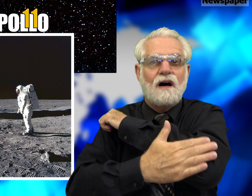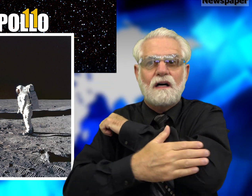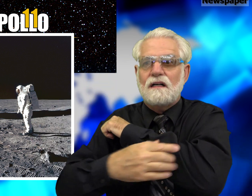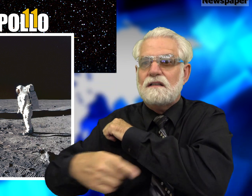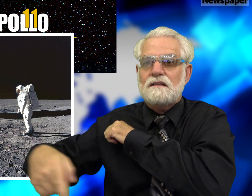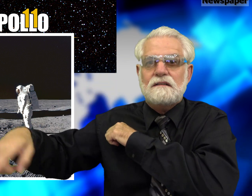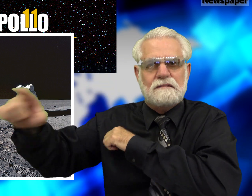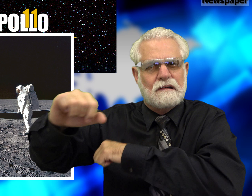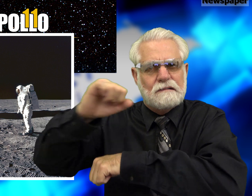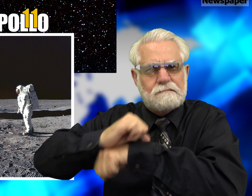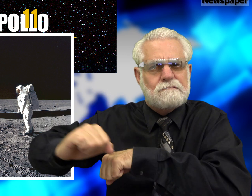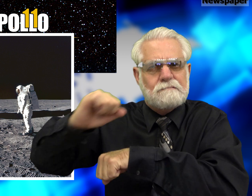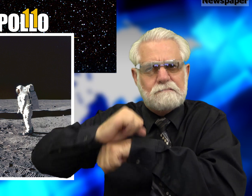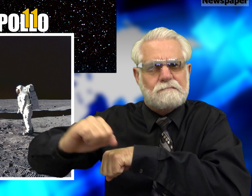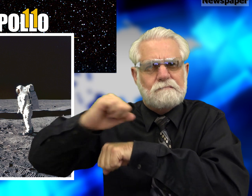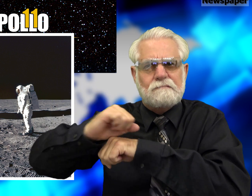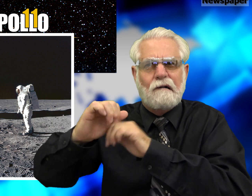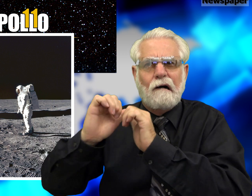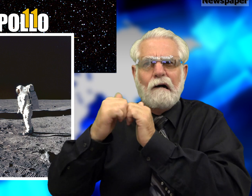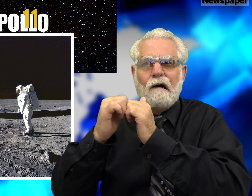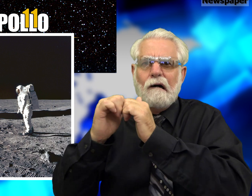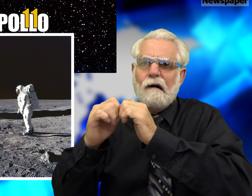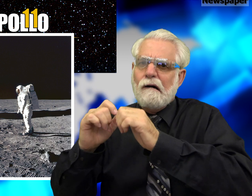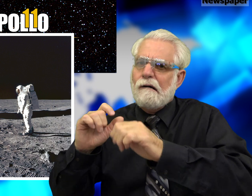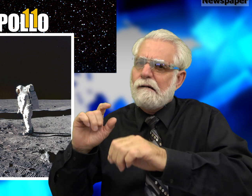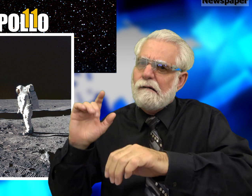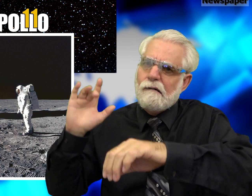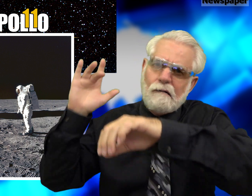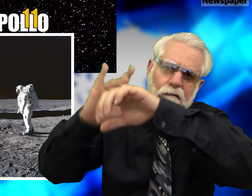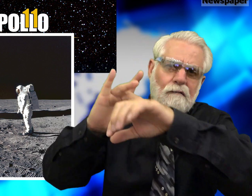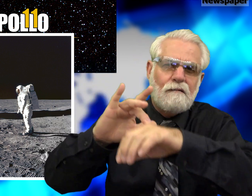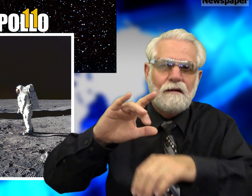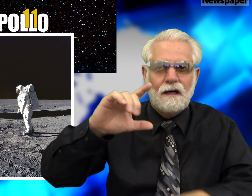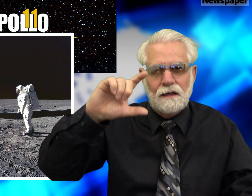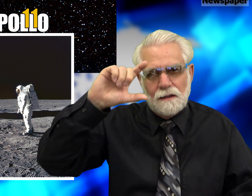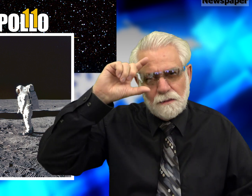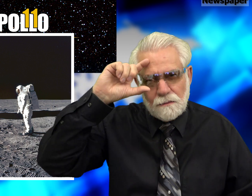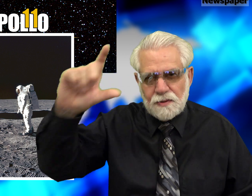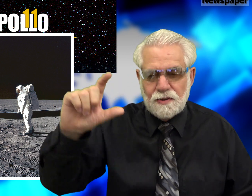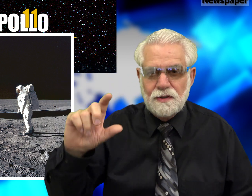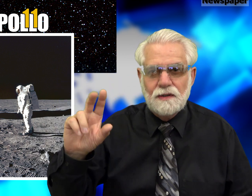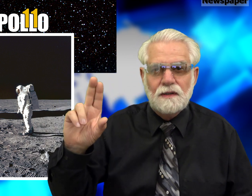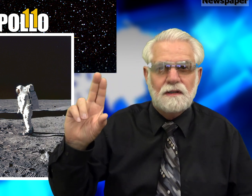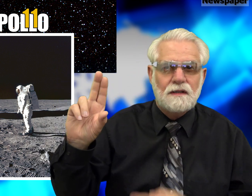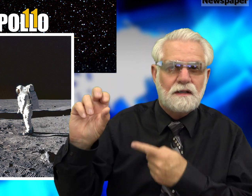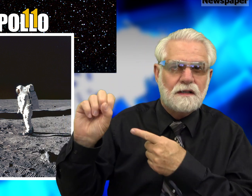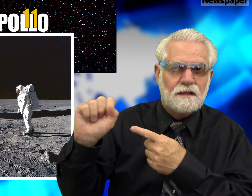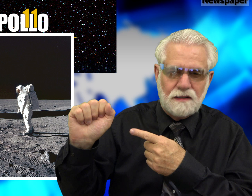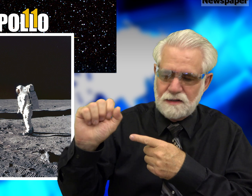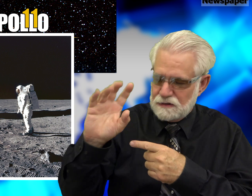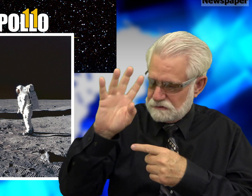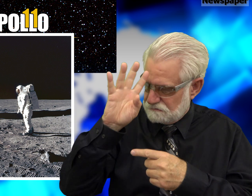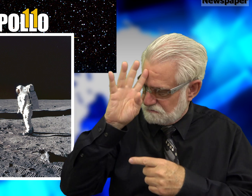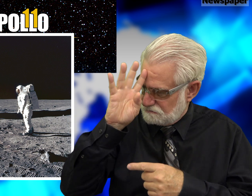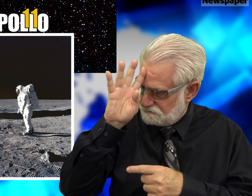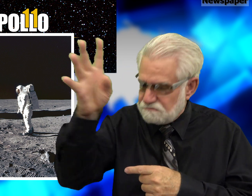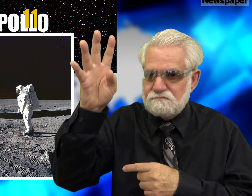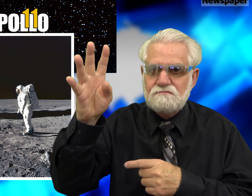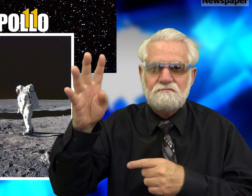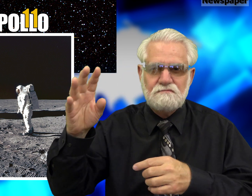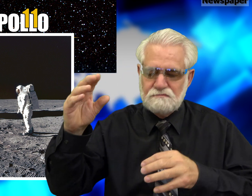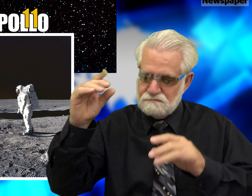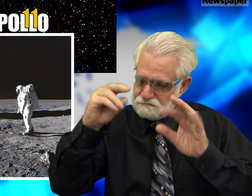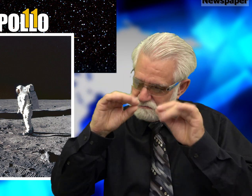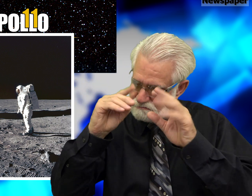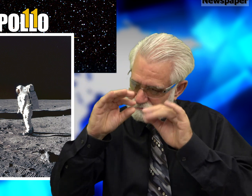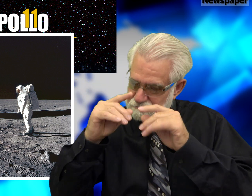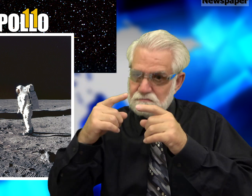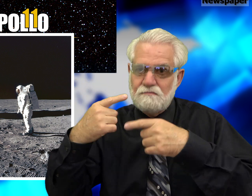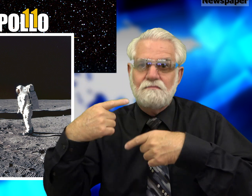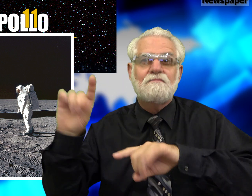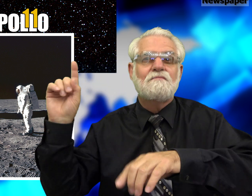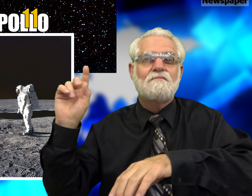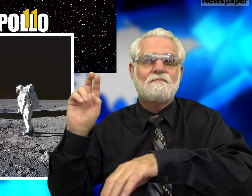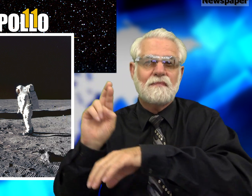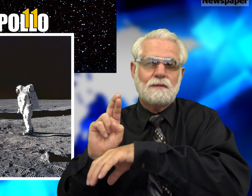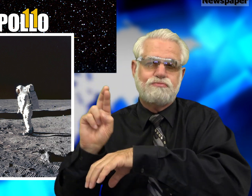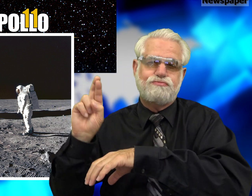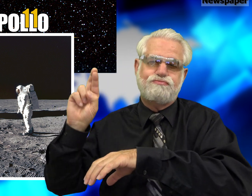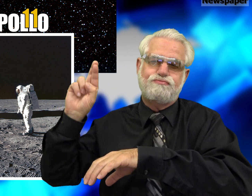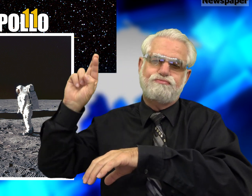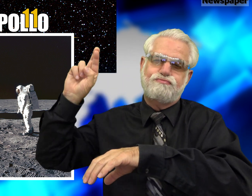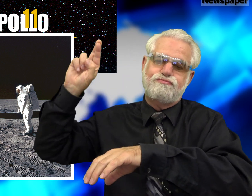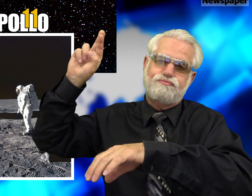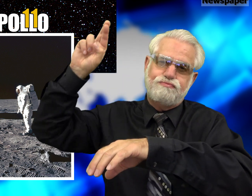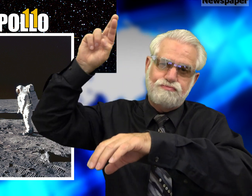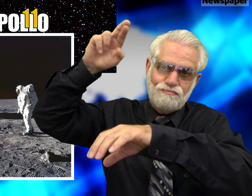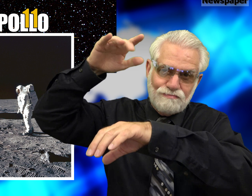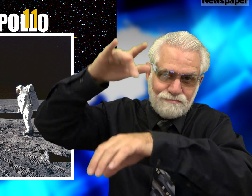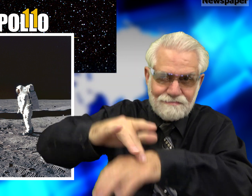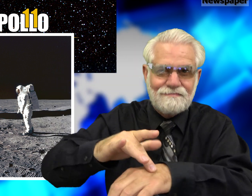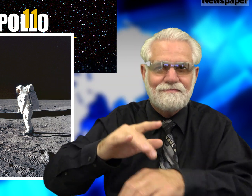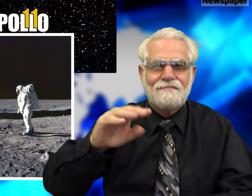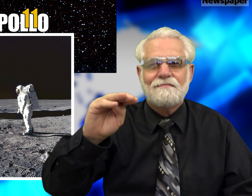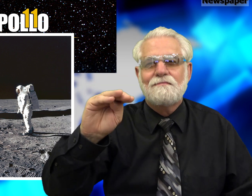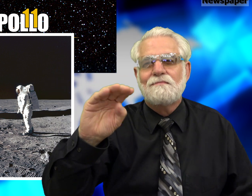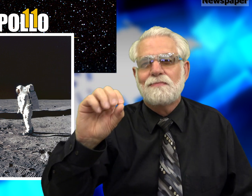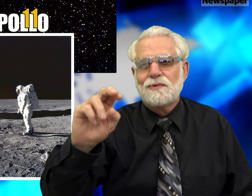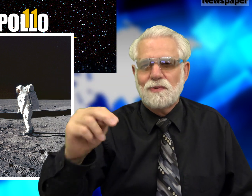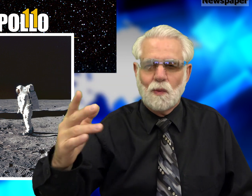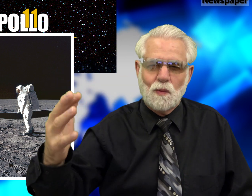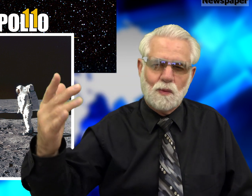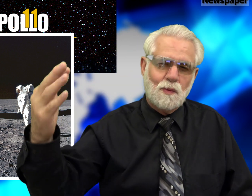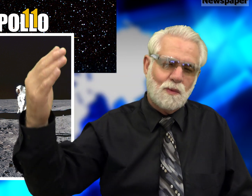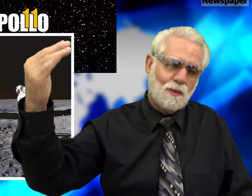Other countries were working hard to make it to the moon, but the USA was the first to invent a Rocket to get men on the moon.